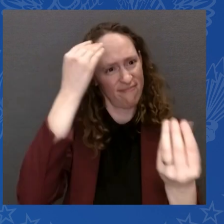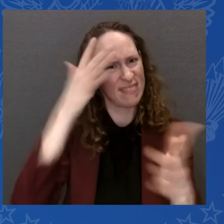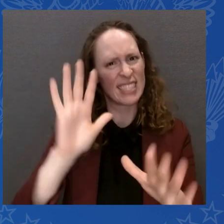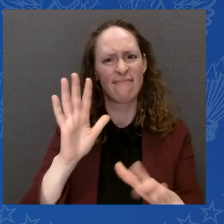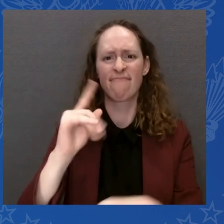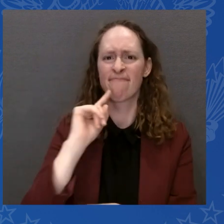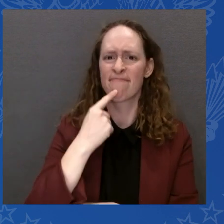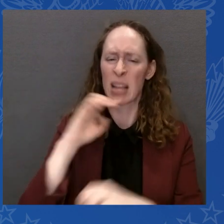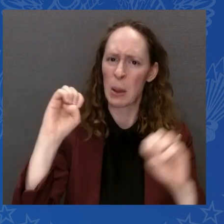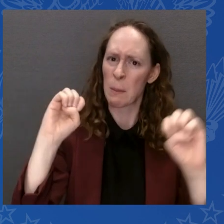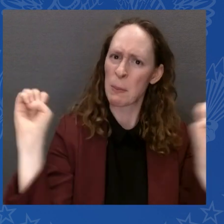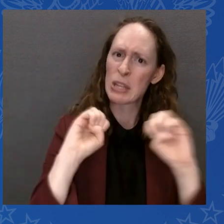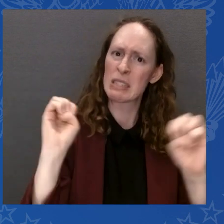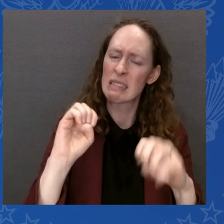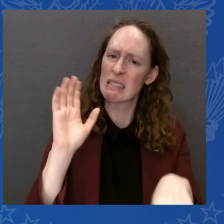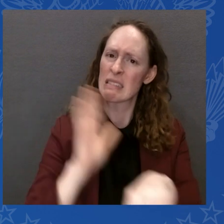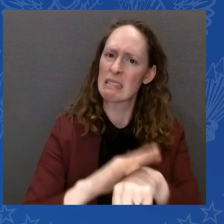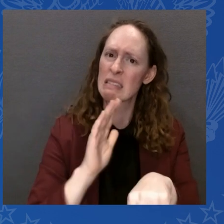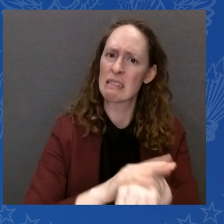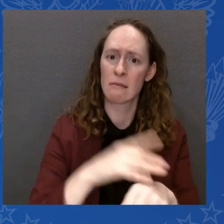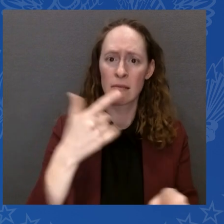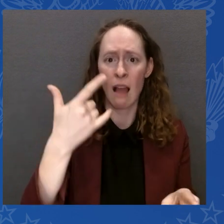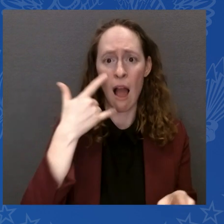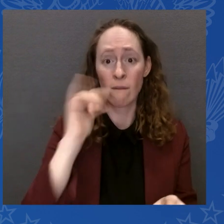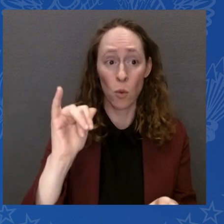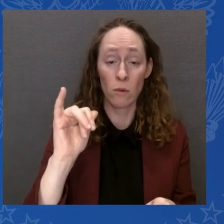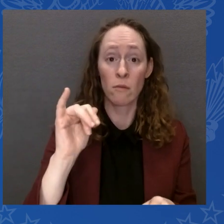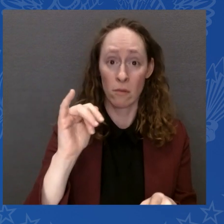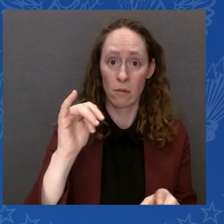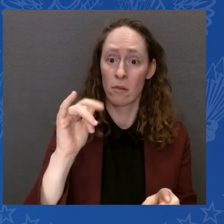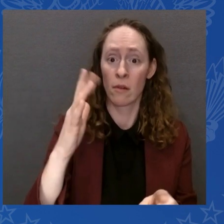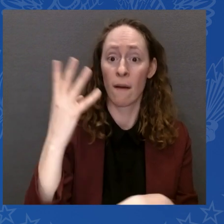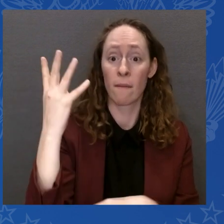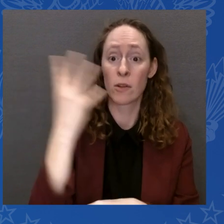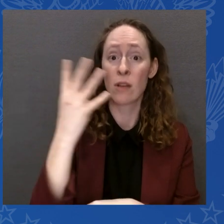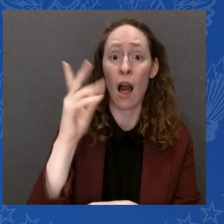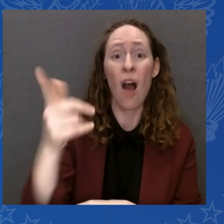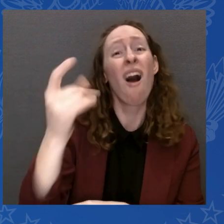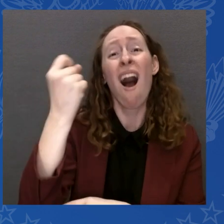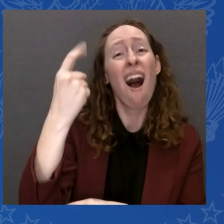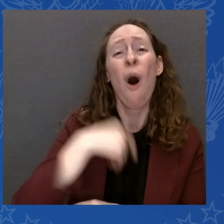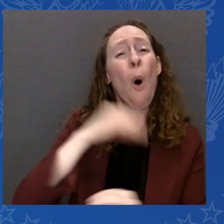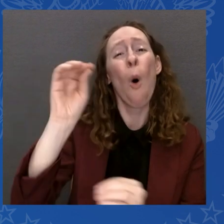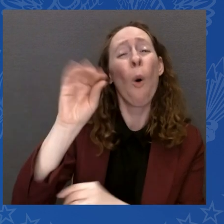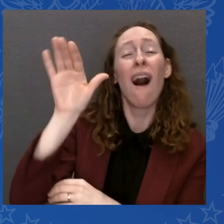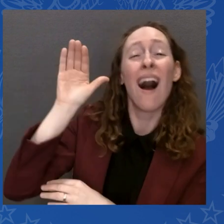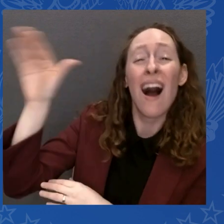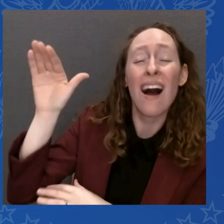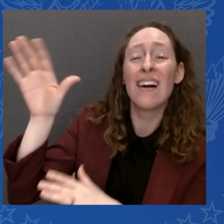and that was a Presidential declaration. I checked my voicemail. President already left a voicemail saying,